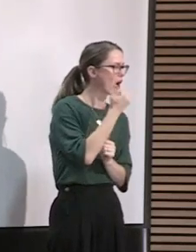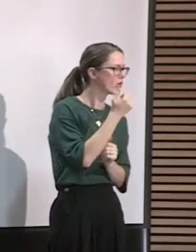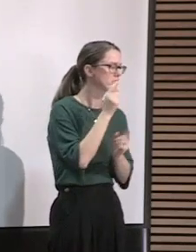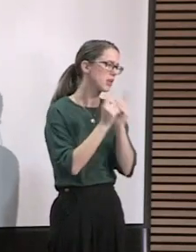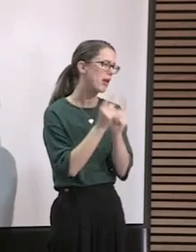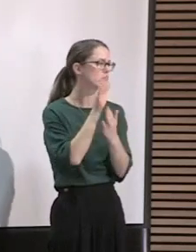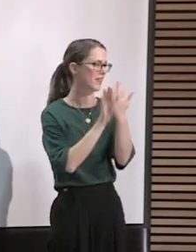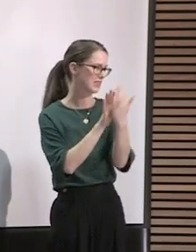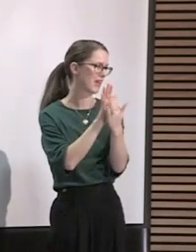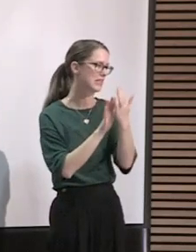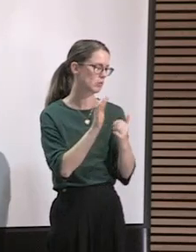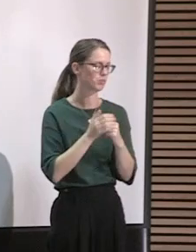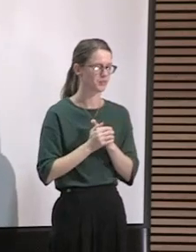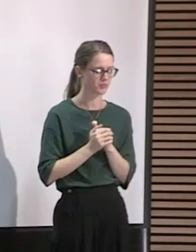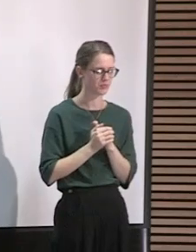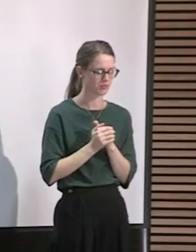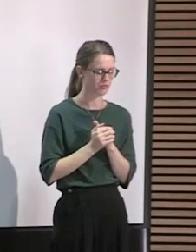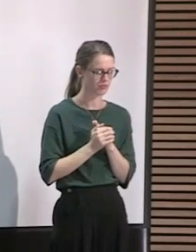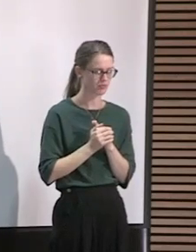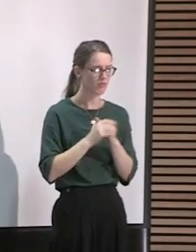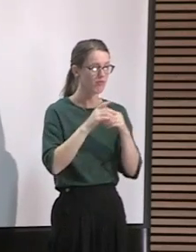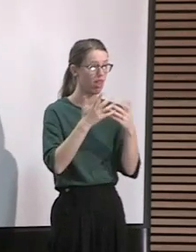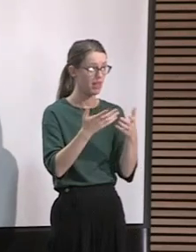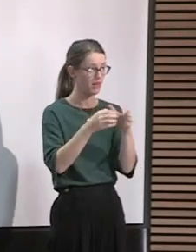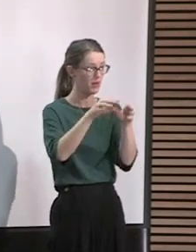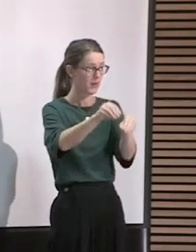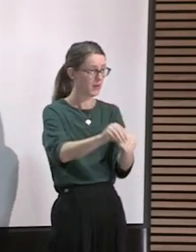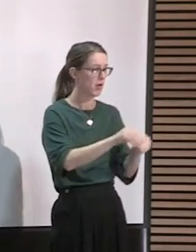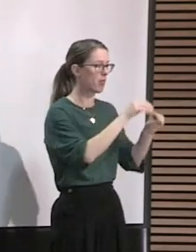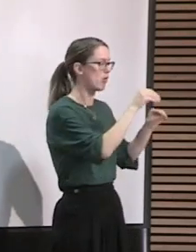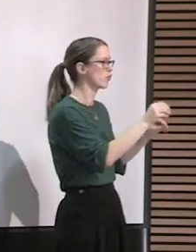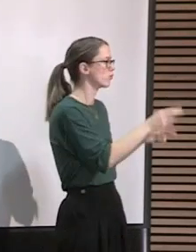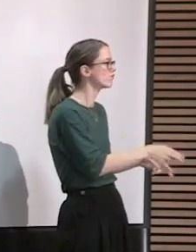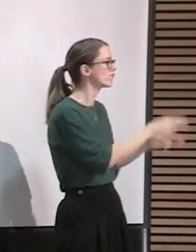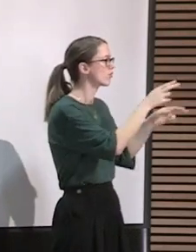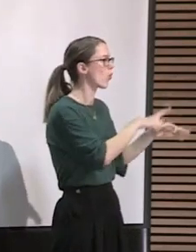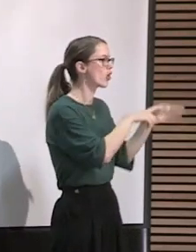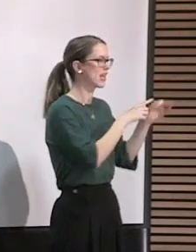which is that interview process. Sometimes over the